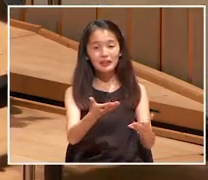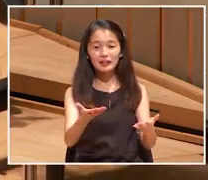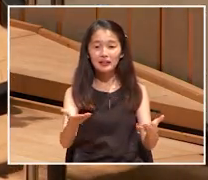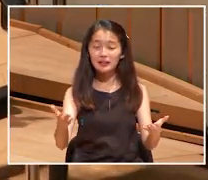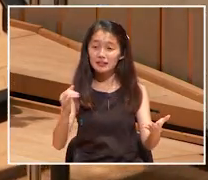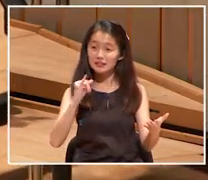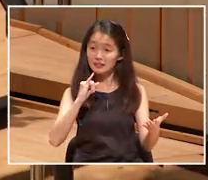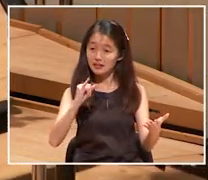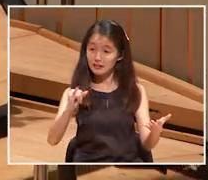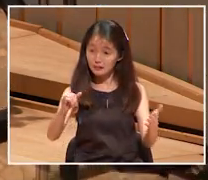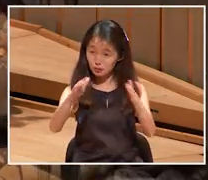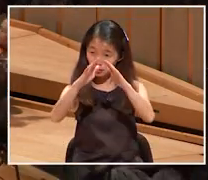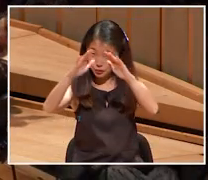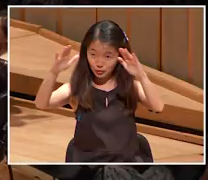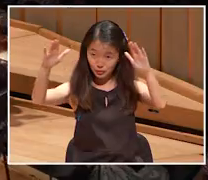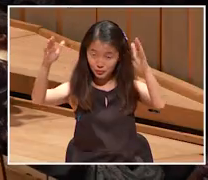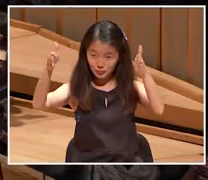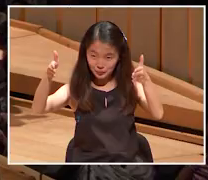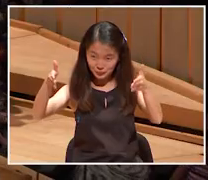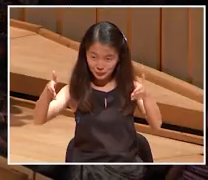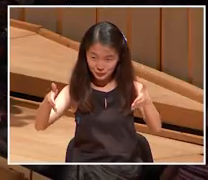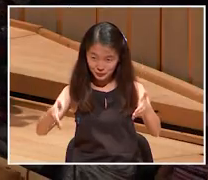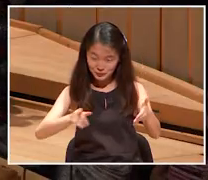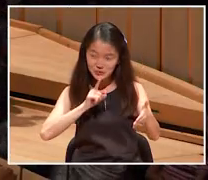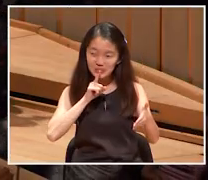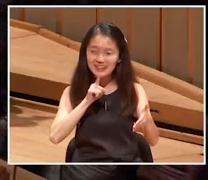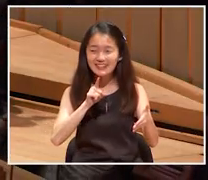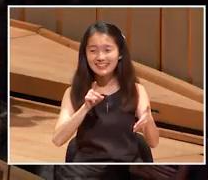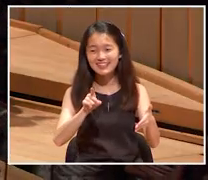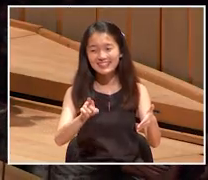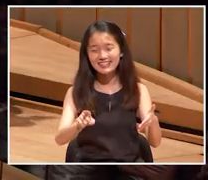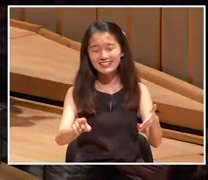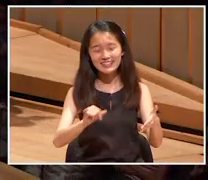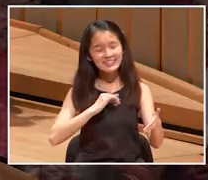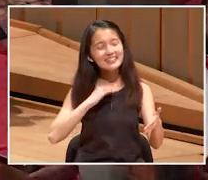This is home, truly